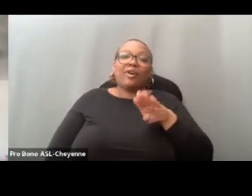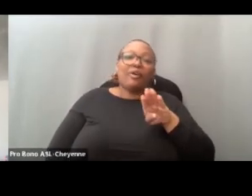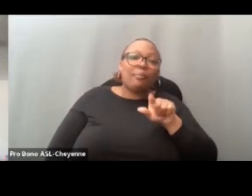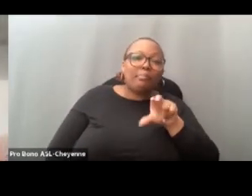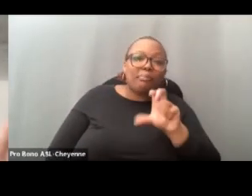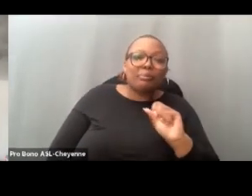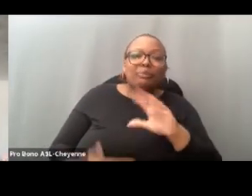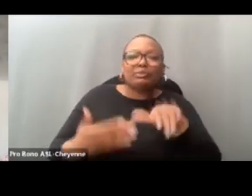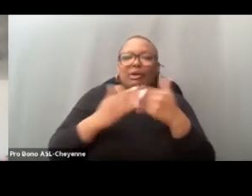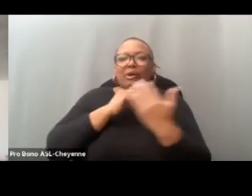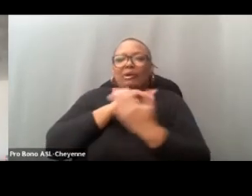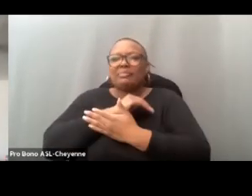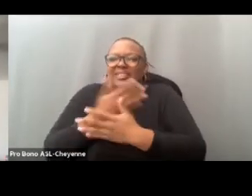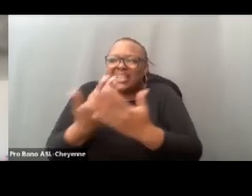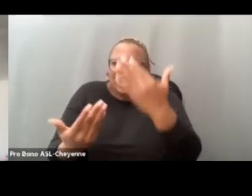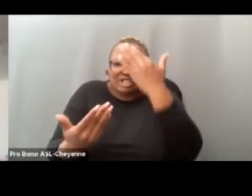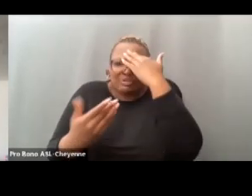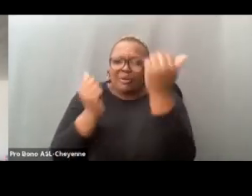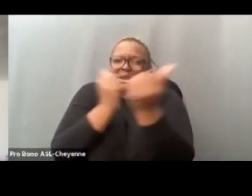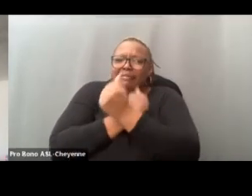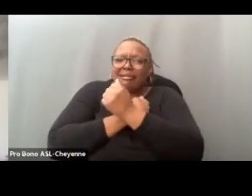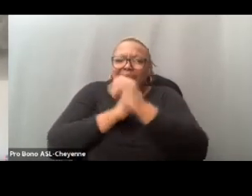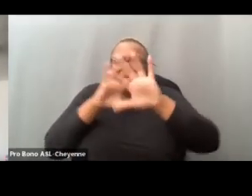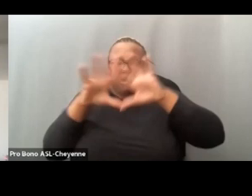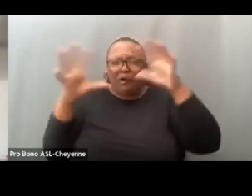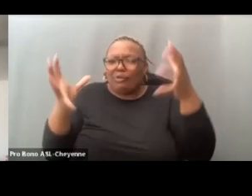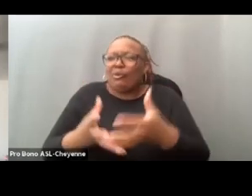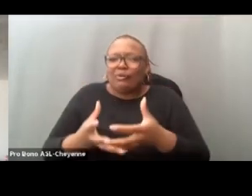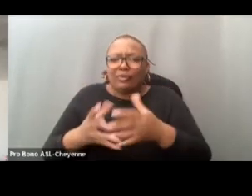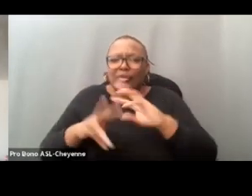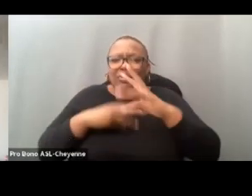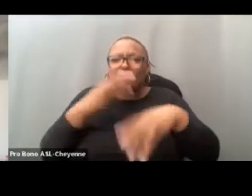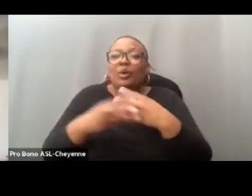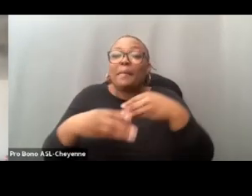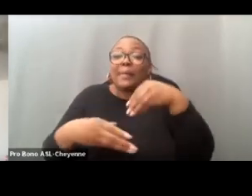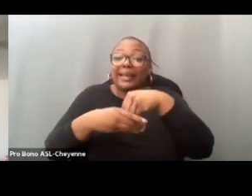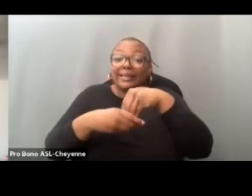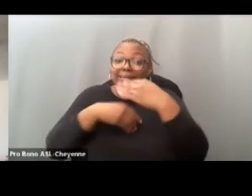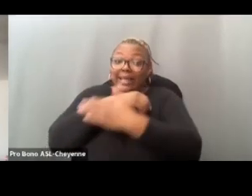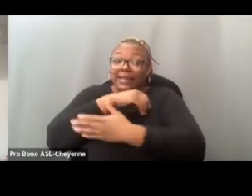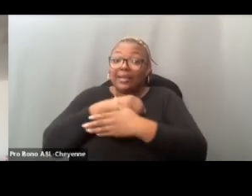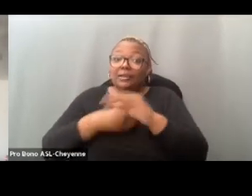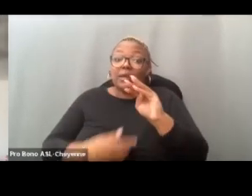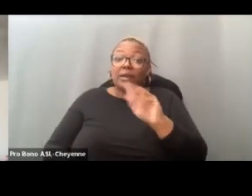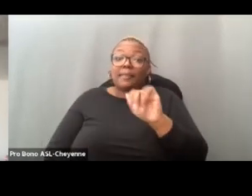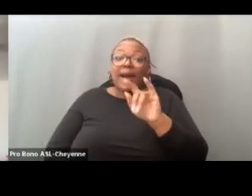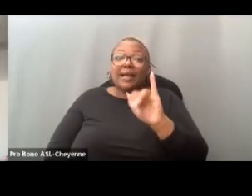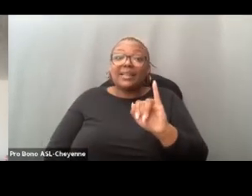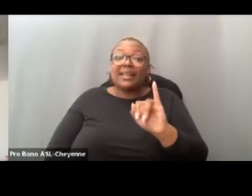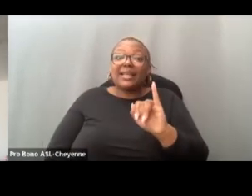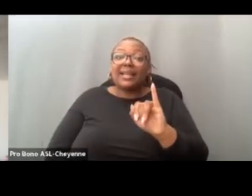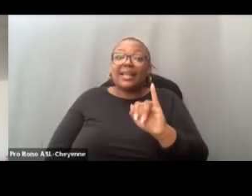and it's known and loved all over the world. Inside the country, music is like the internet.